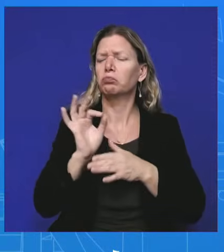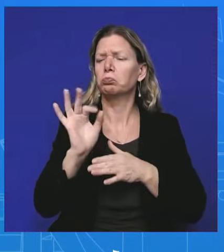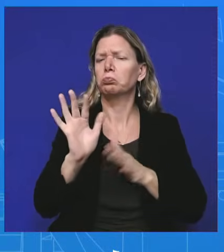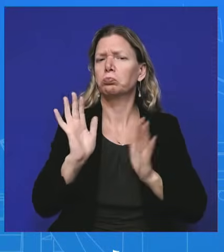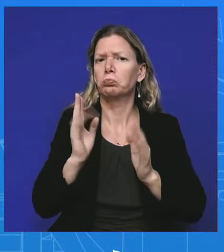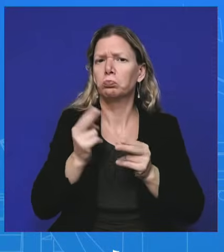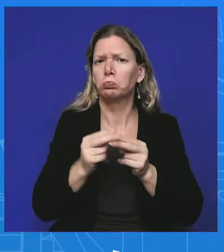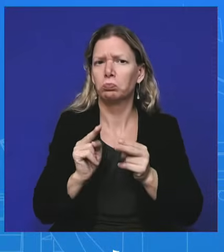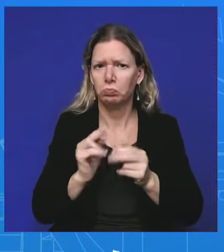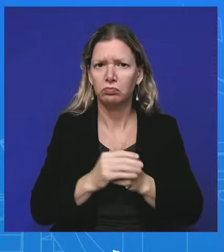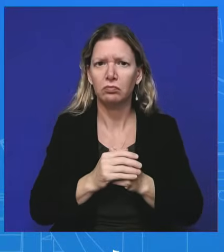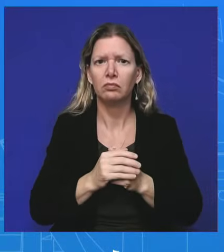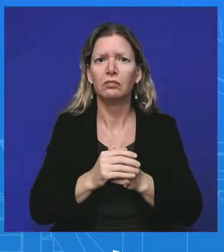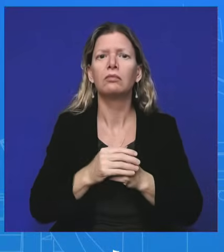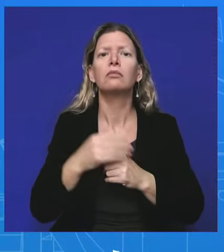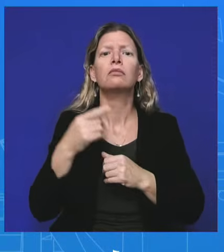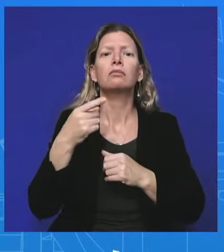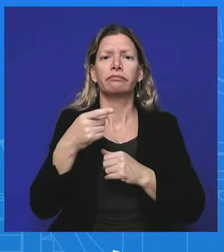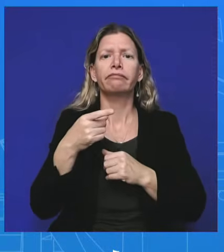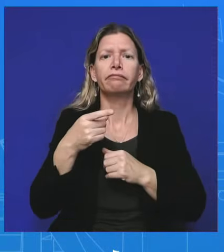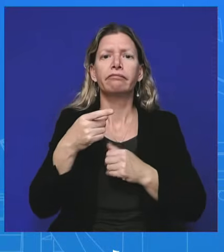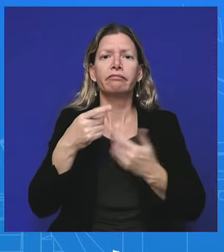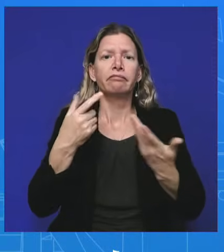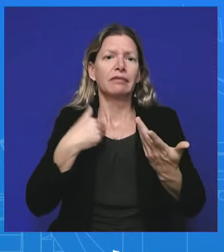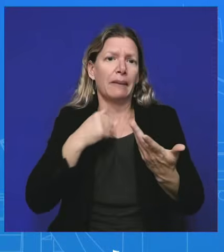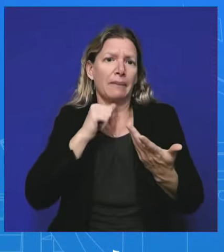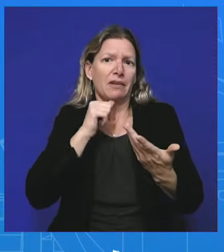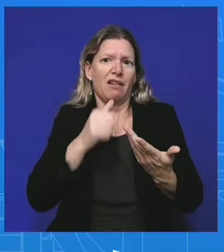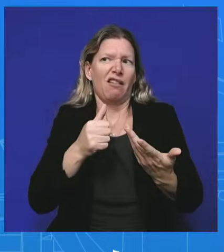I will tell you, more broadly, at a 30,000-foot view,